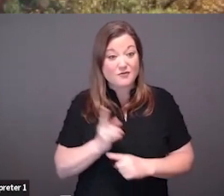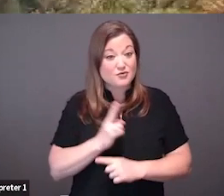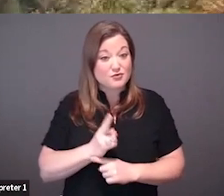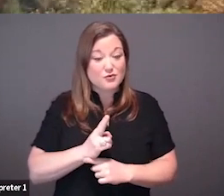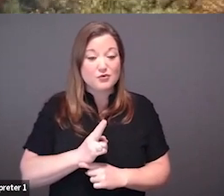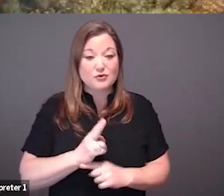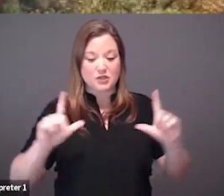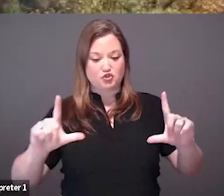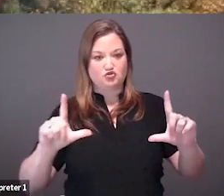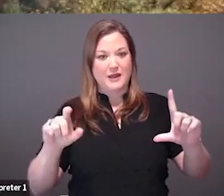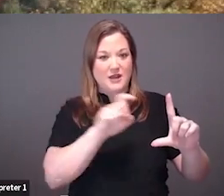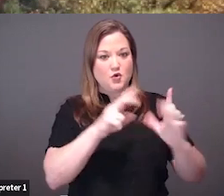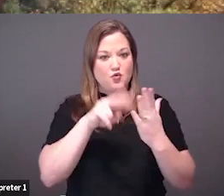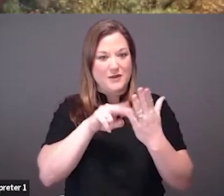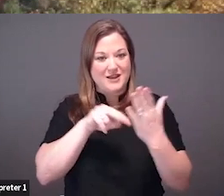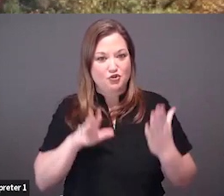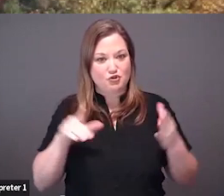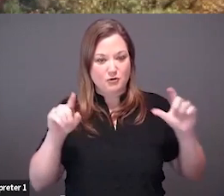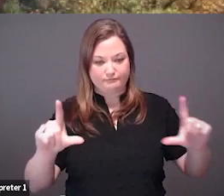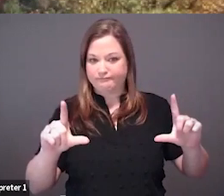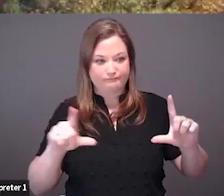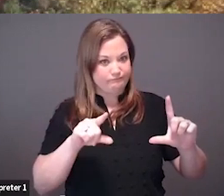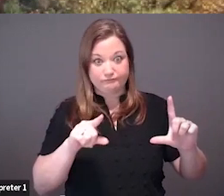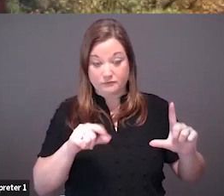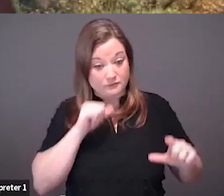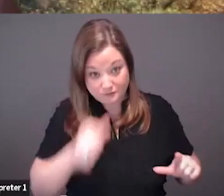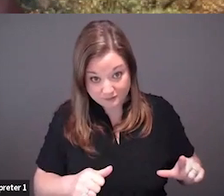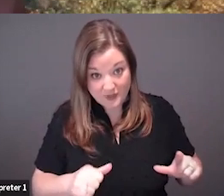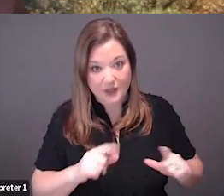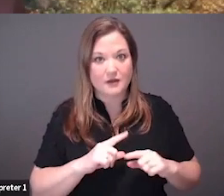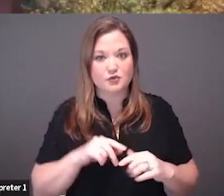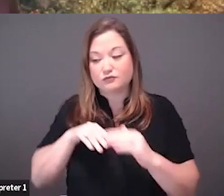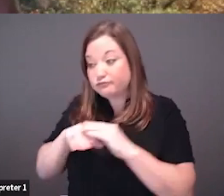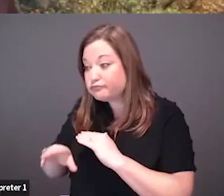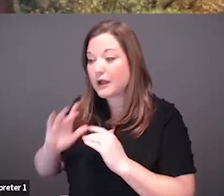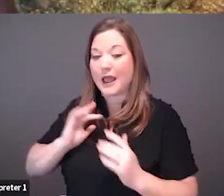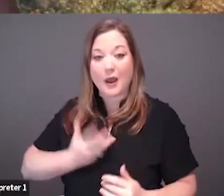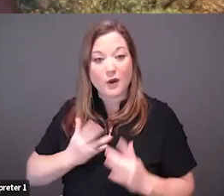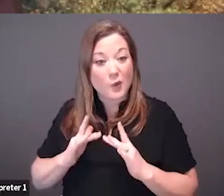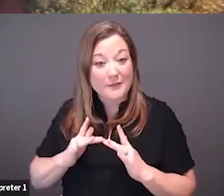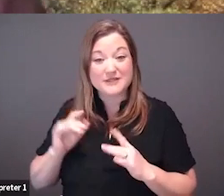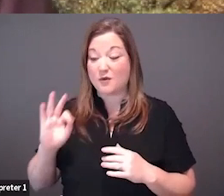in getting onto our website or a page with our form on it. It was very enlightening.